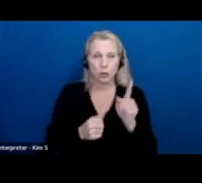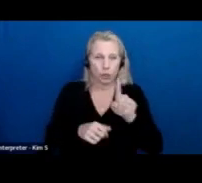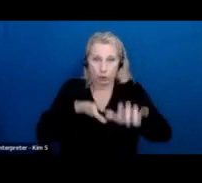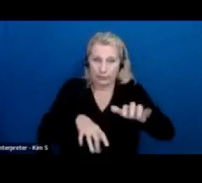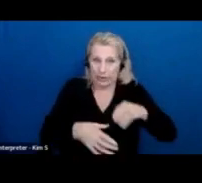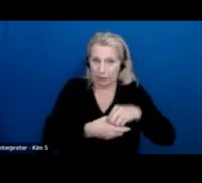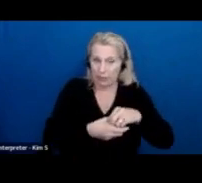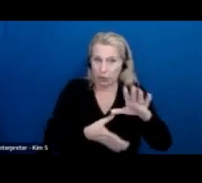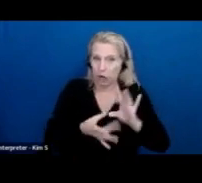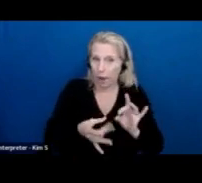your comments.